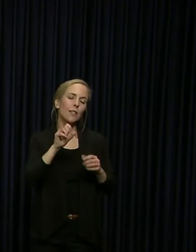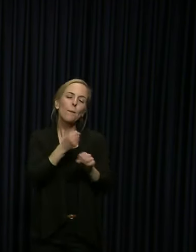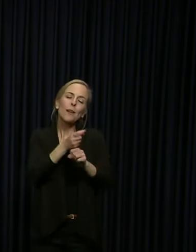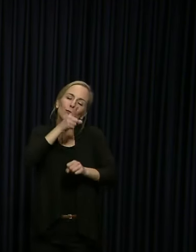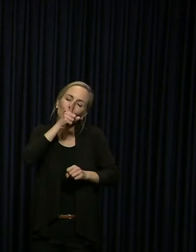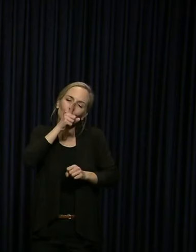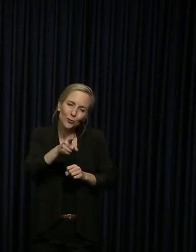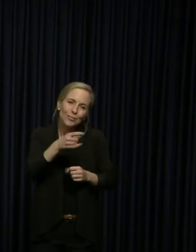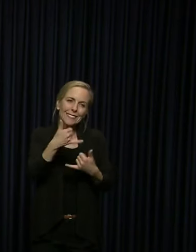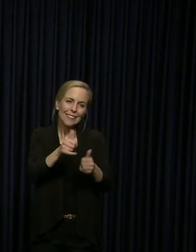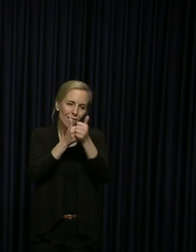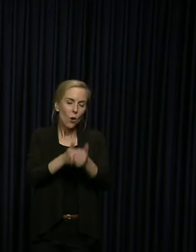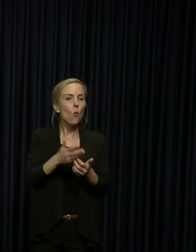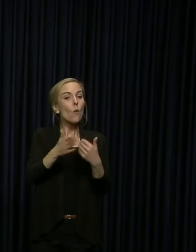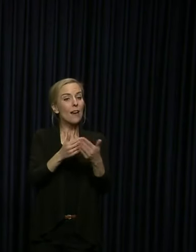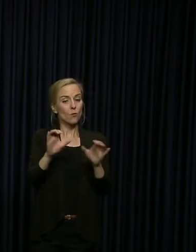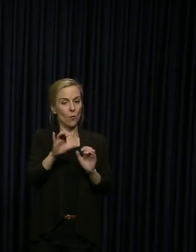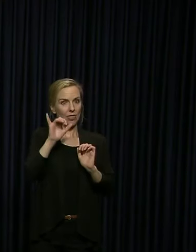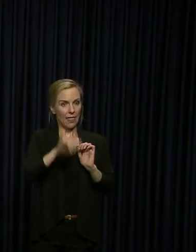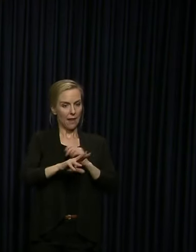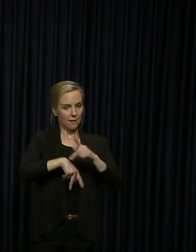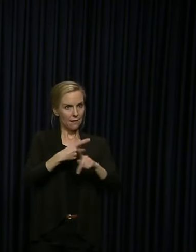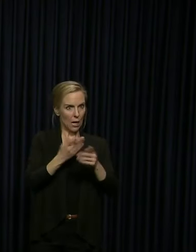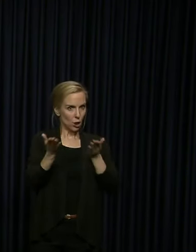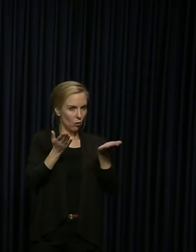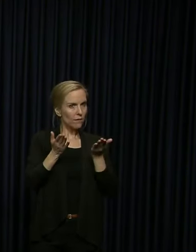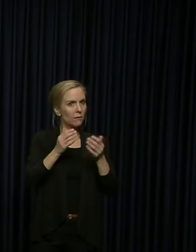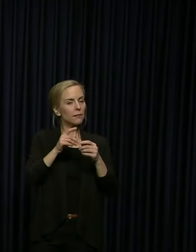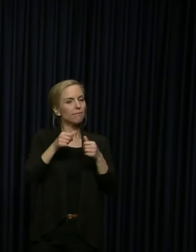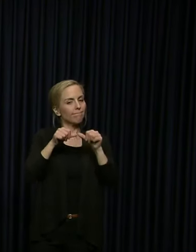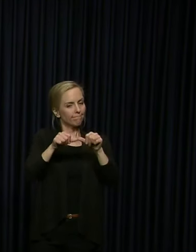OR FIGURE OUT A WAY TO MAKE SURE